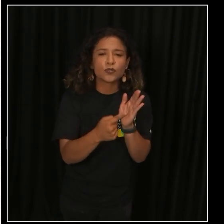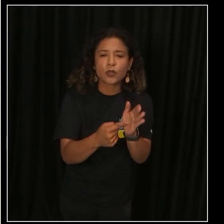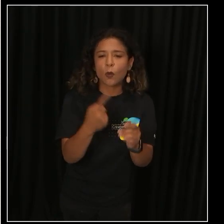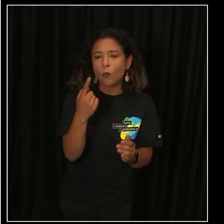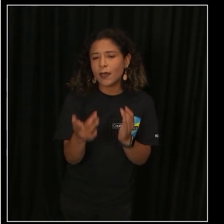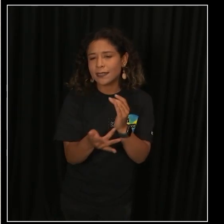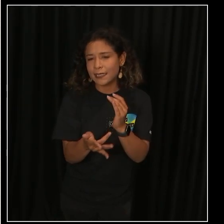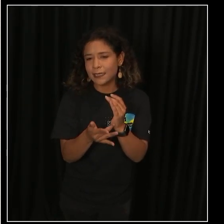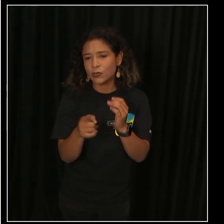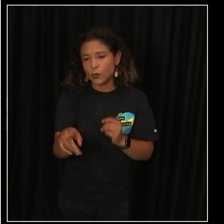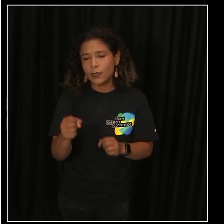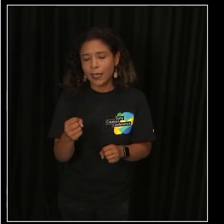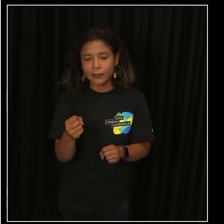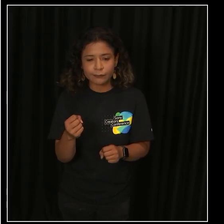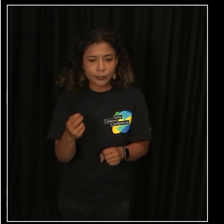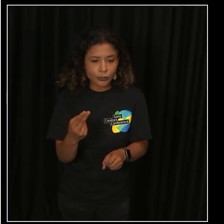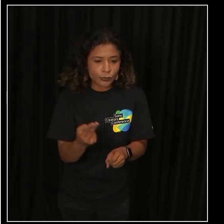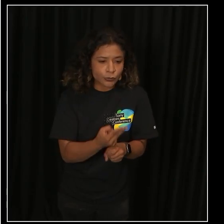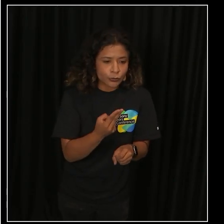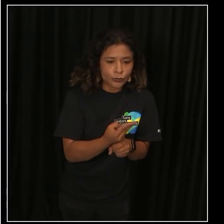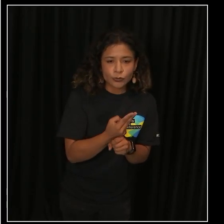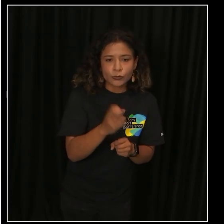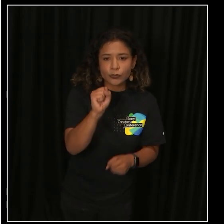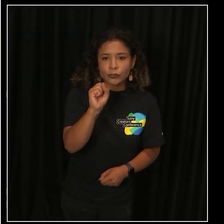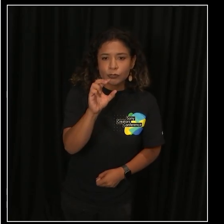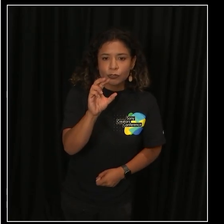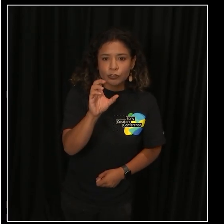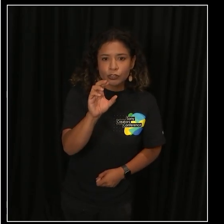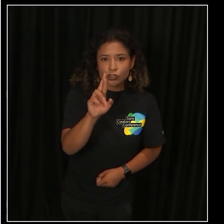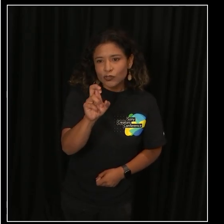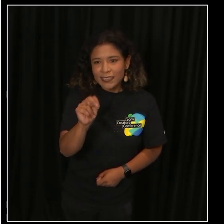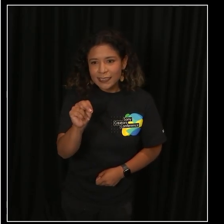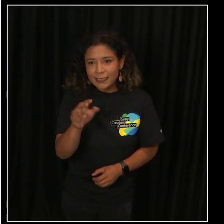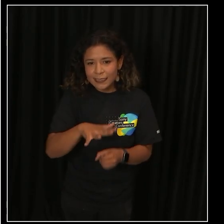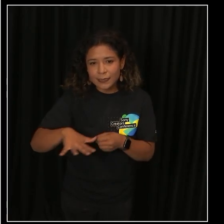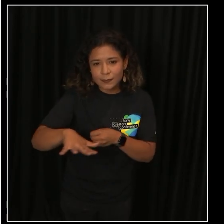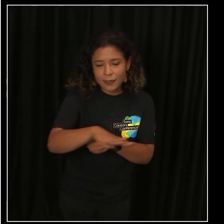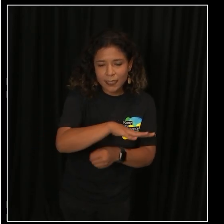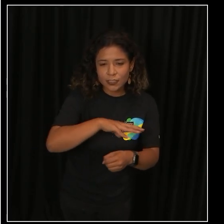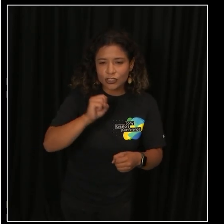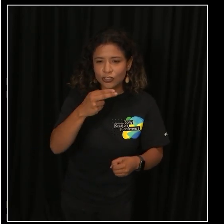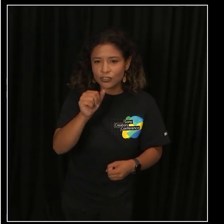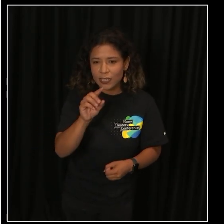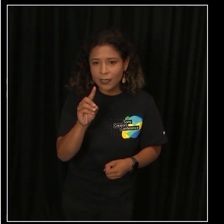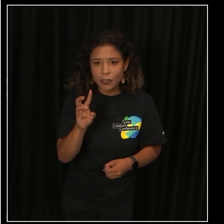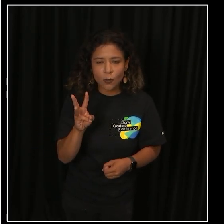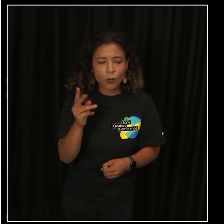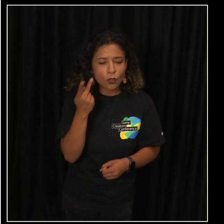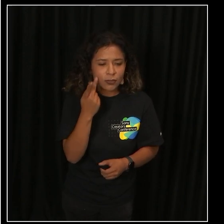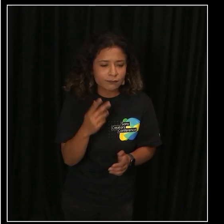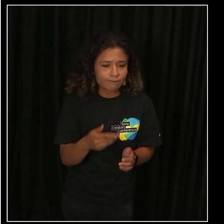that can exploit screens by shadows to make them look significantly better and pull out a lot of detail